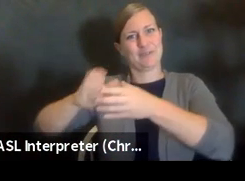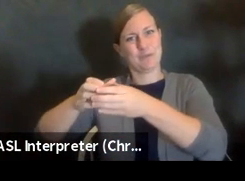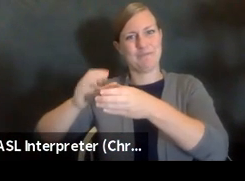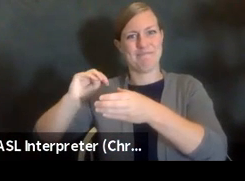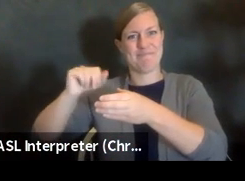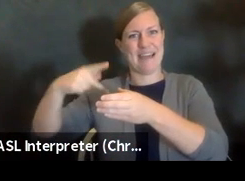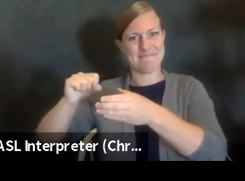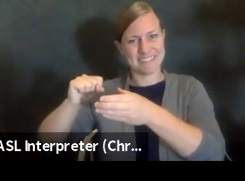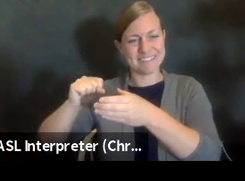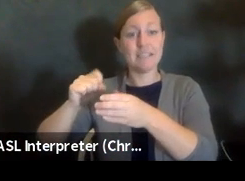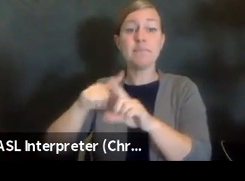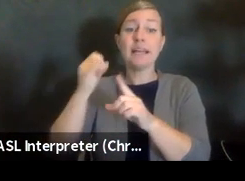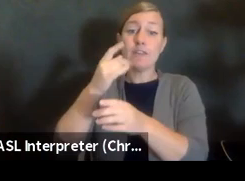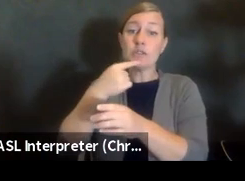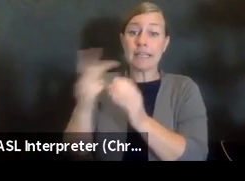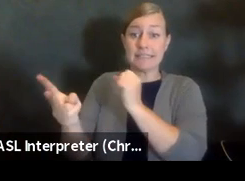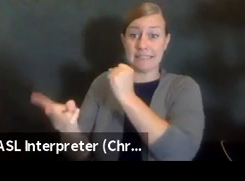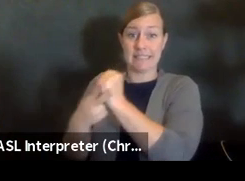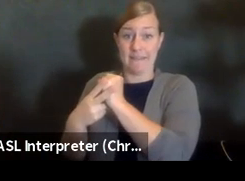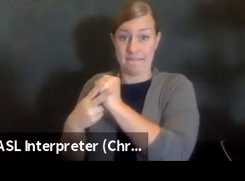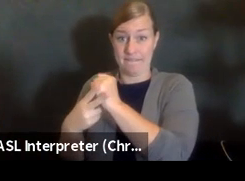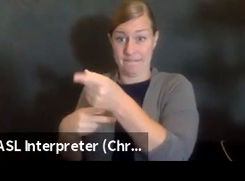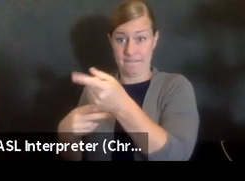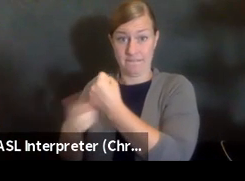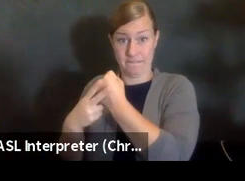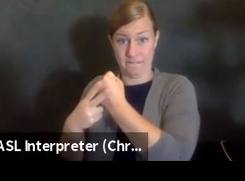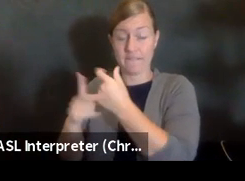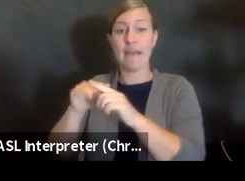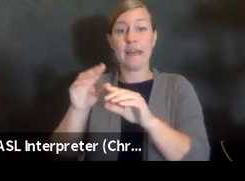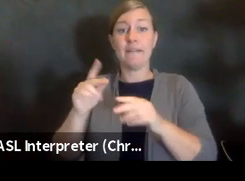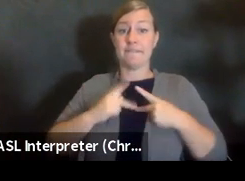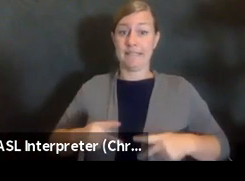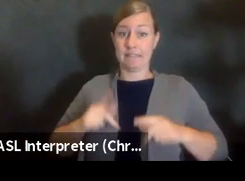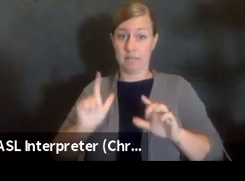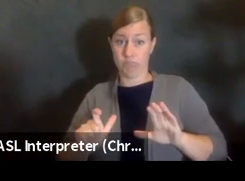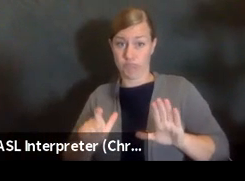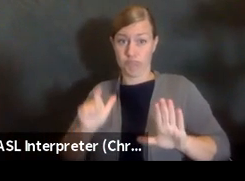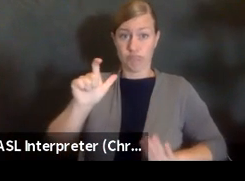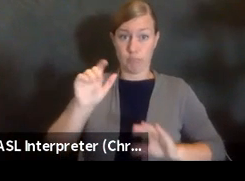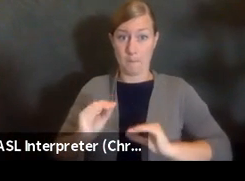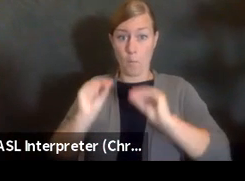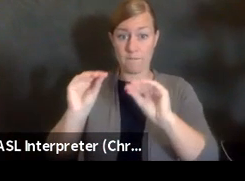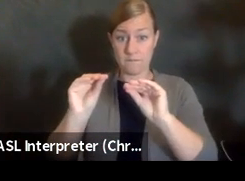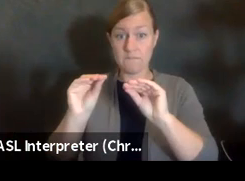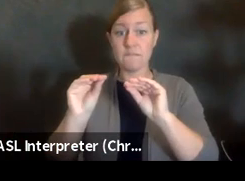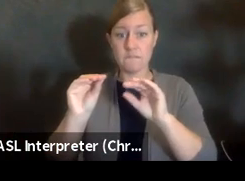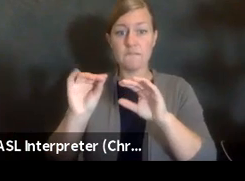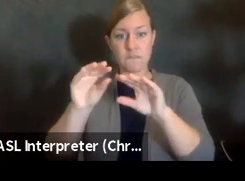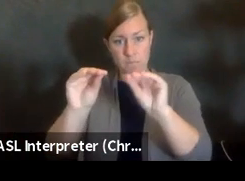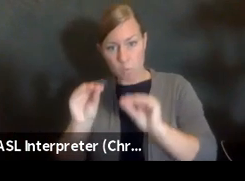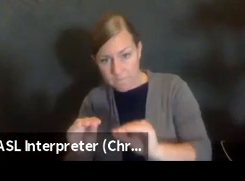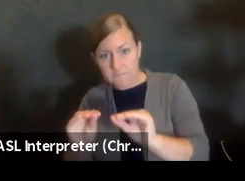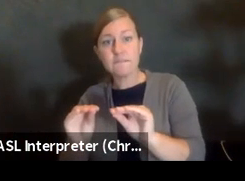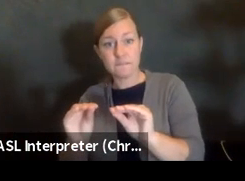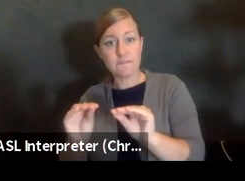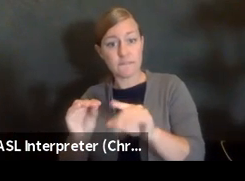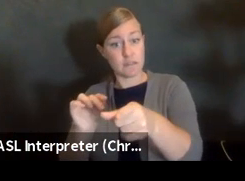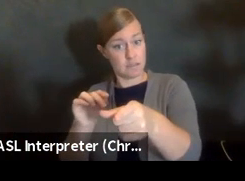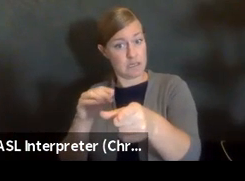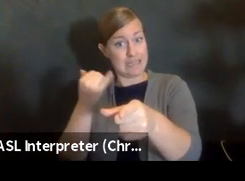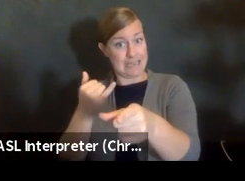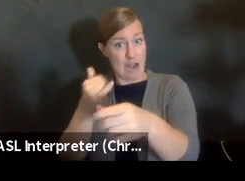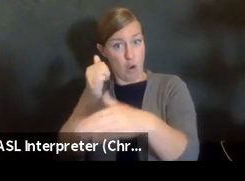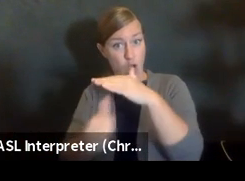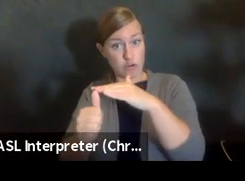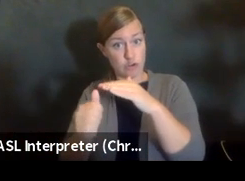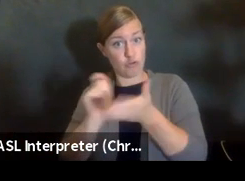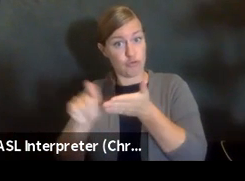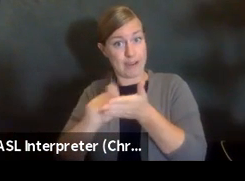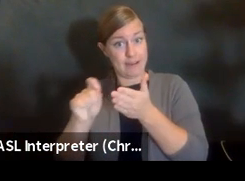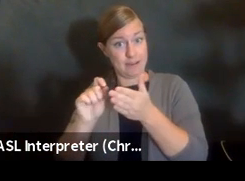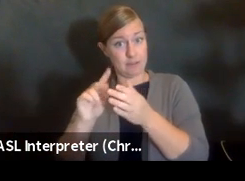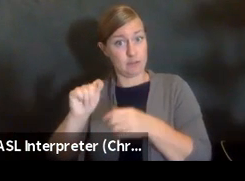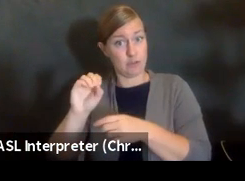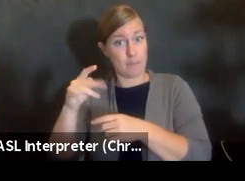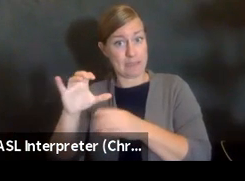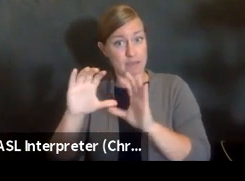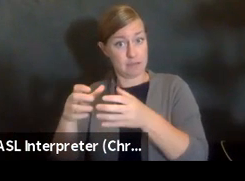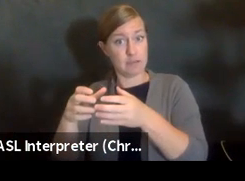Jeff Crawford: hit save there and then physically move it, it changes in that drop down menu. Next time you edit it. If you move maps to the writing it's topic now is under writing. So when you go to edit it